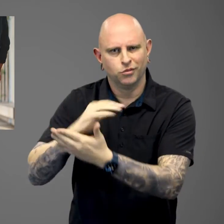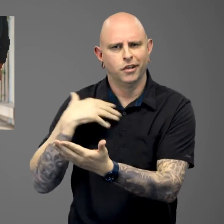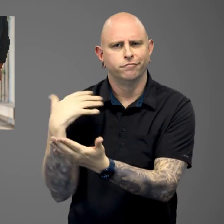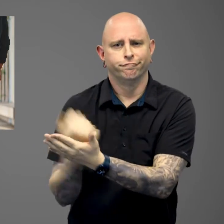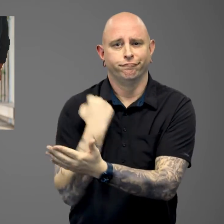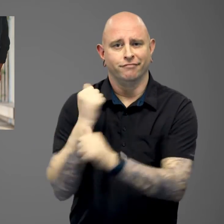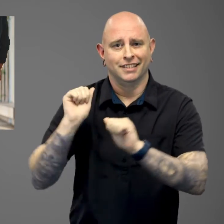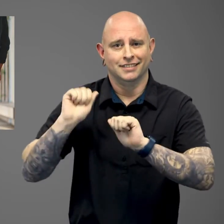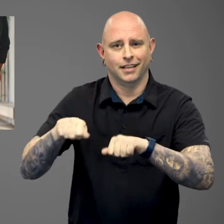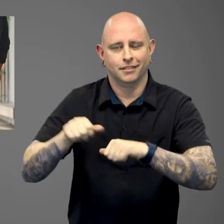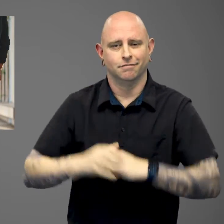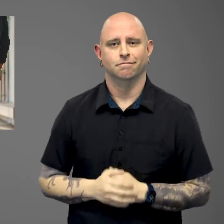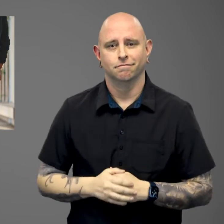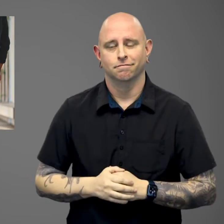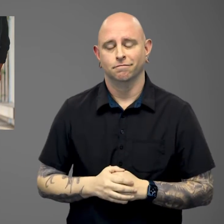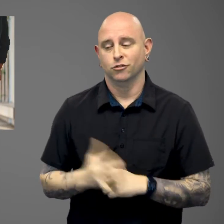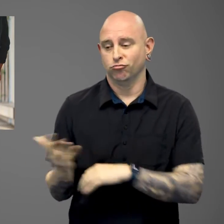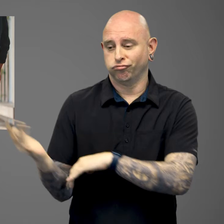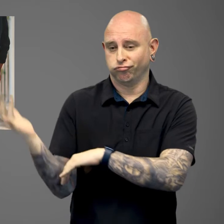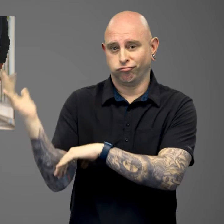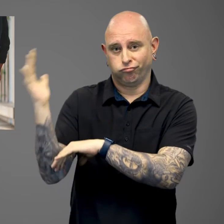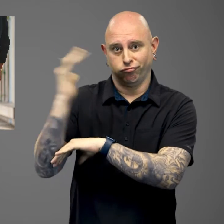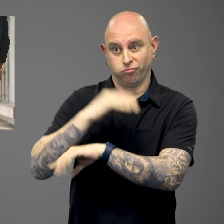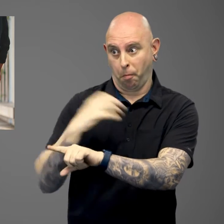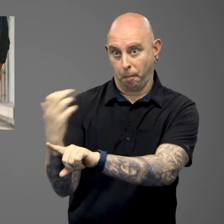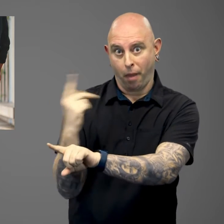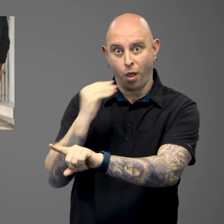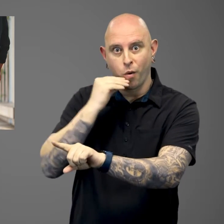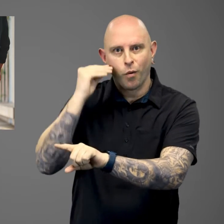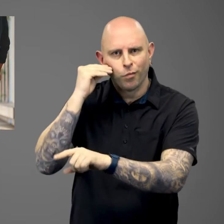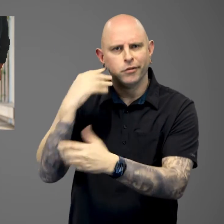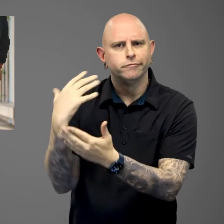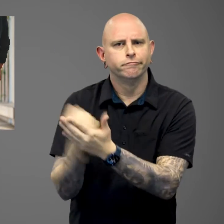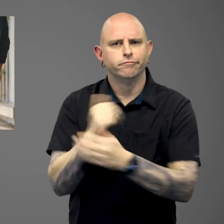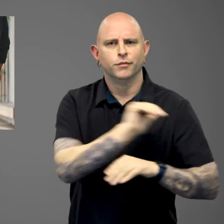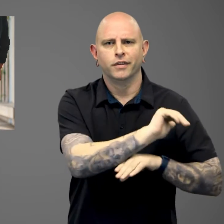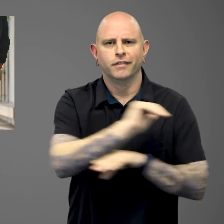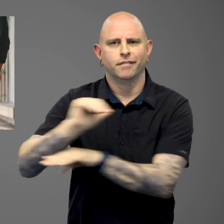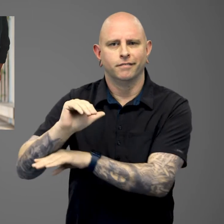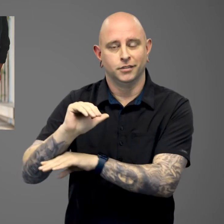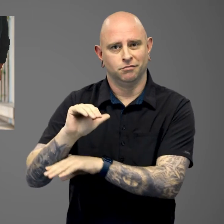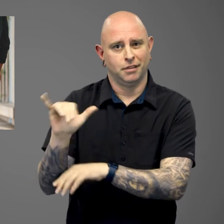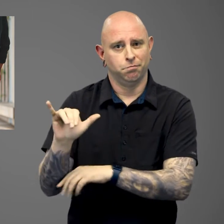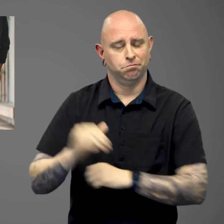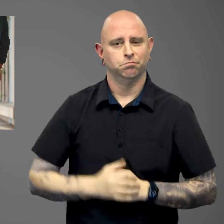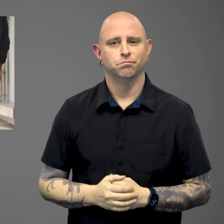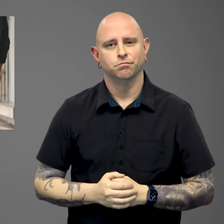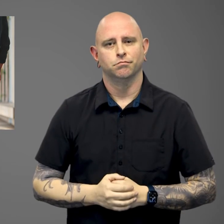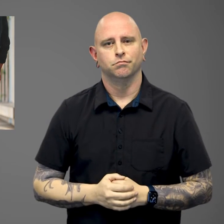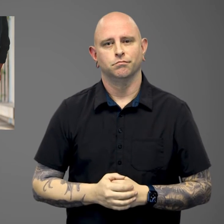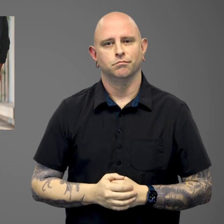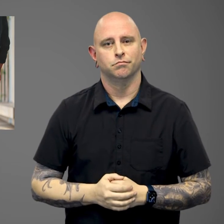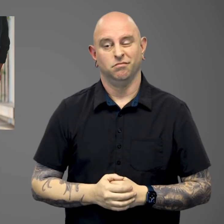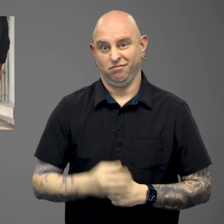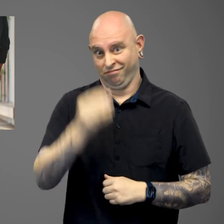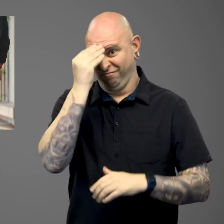I'm home in time to see my kids before they go to school and I'm there in the evenings.